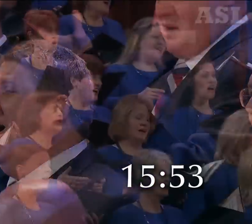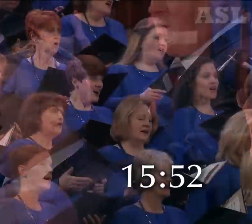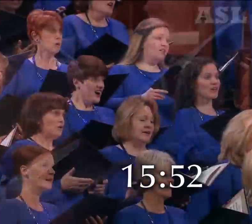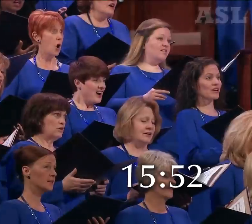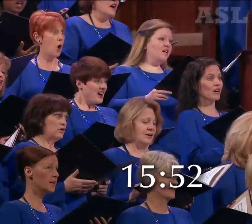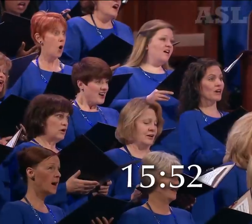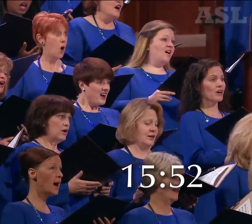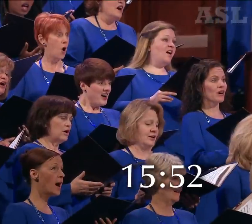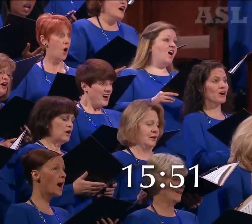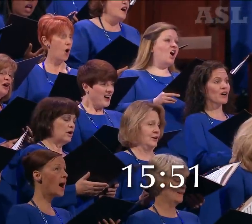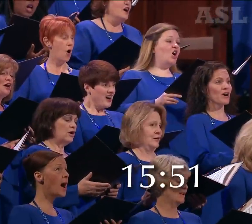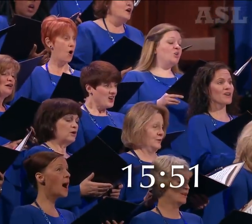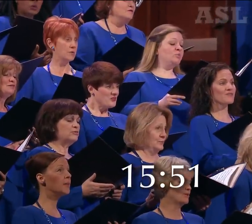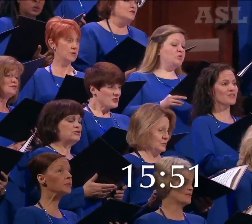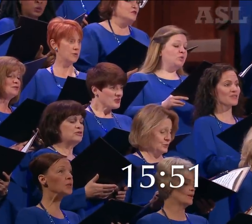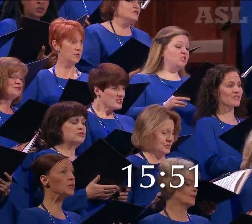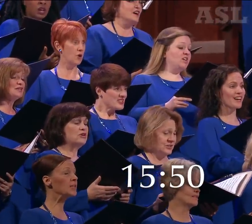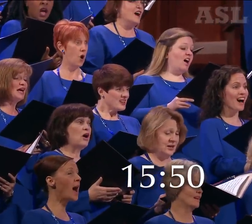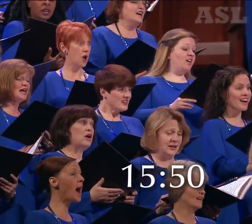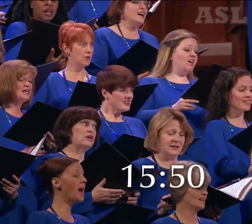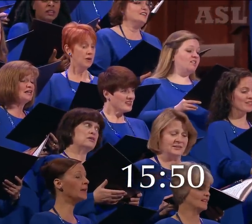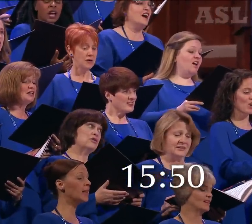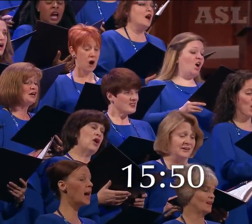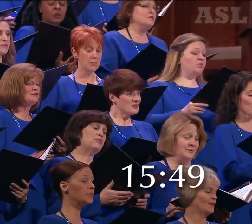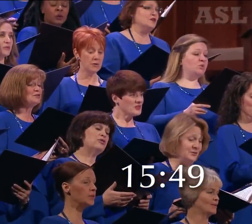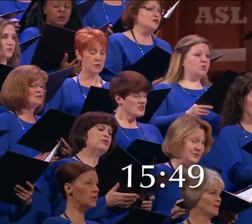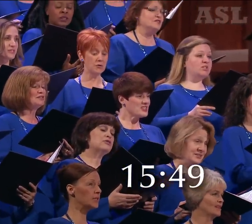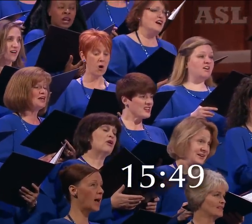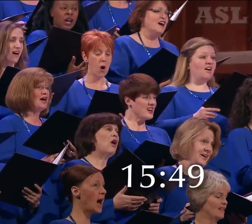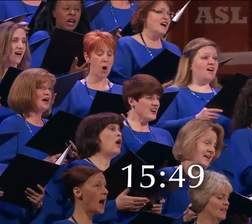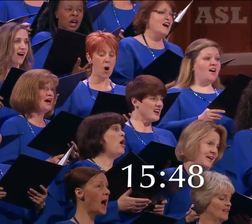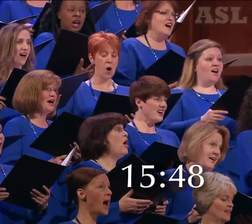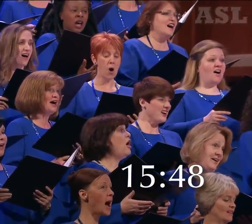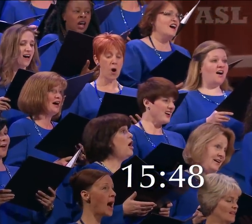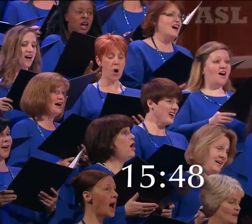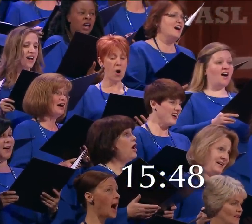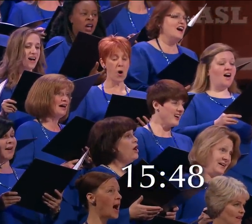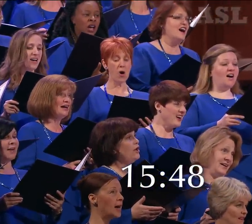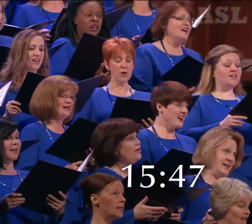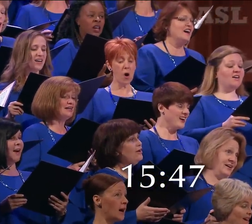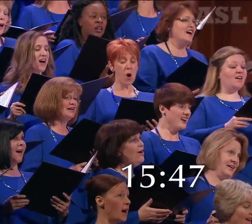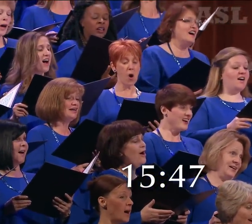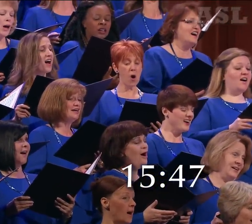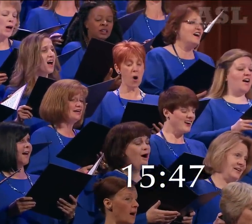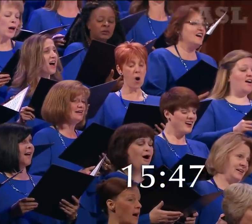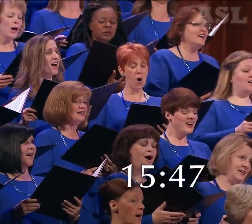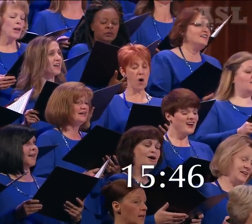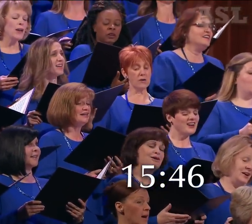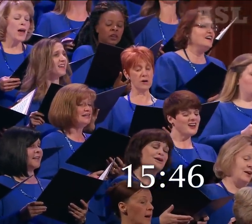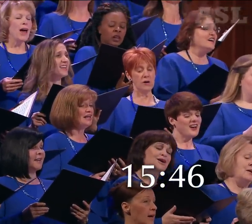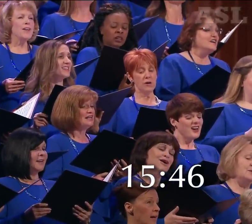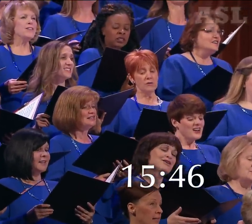THIS IS THE ENGLISH CLOSED CAPTION CHANNEL OF THE CHURCH OF JESUS CHRIST OF LATTER-DAY SAINTS.